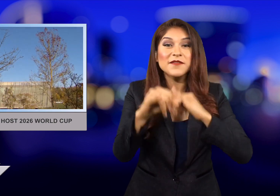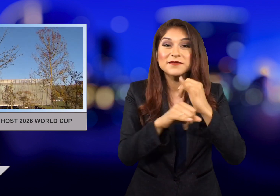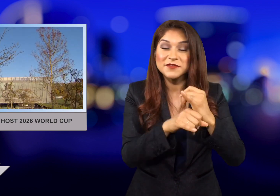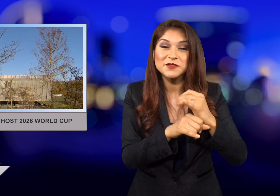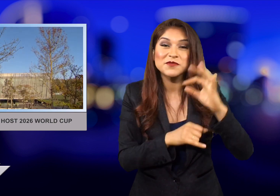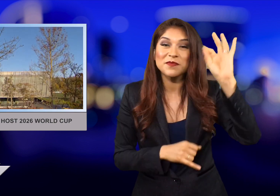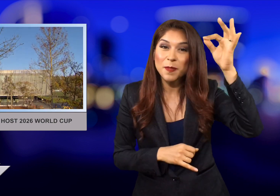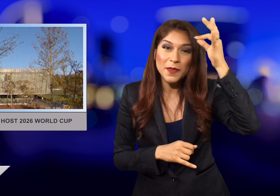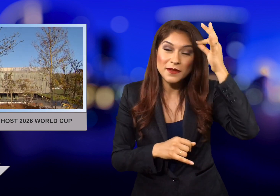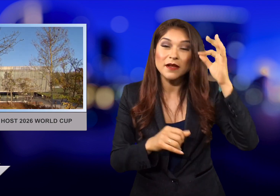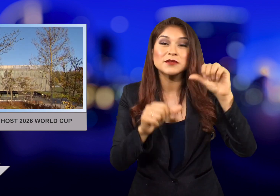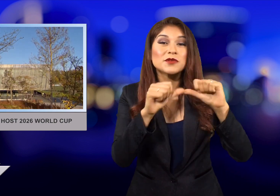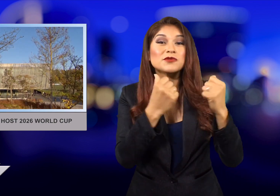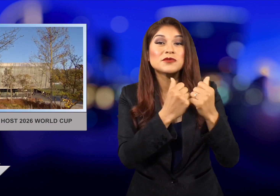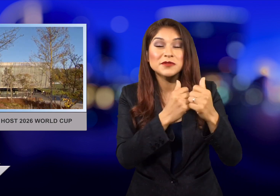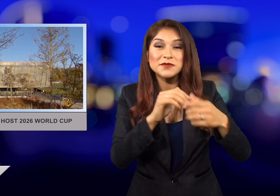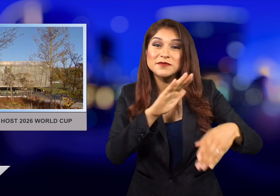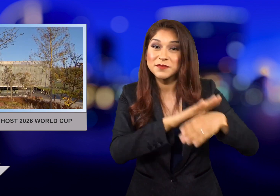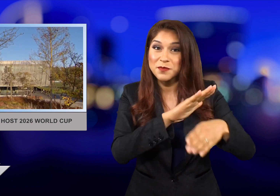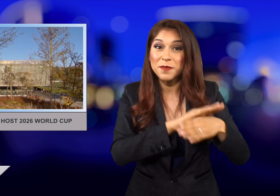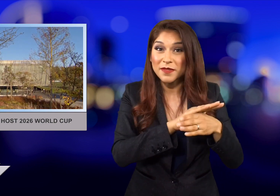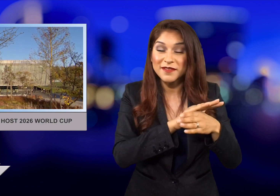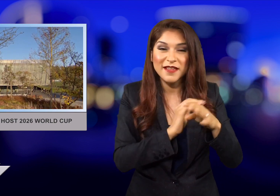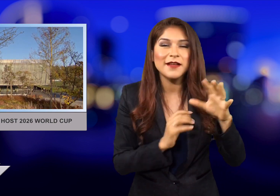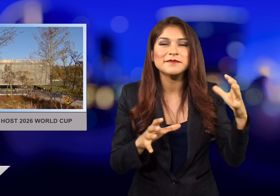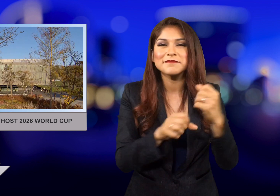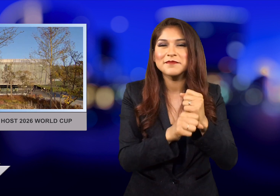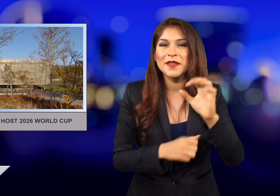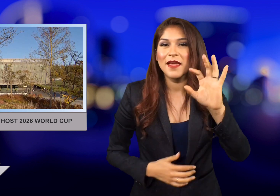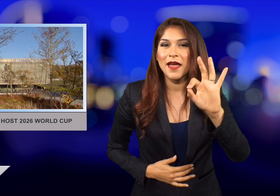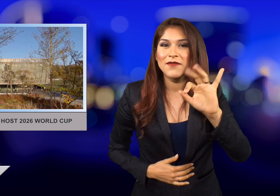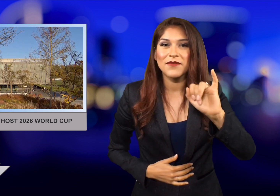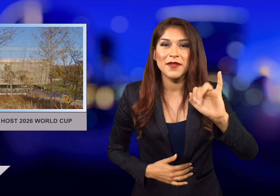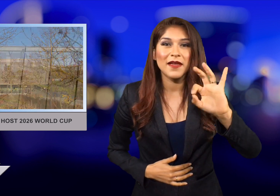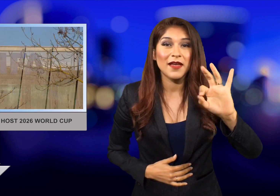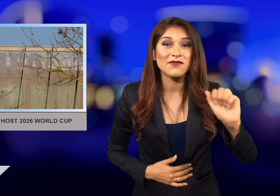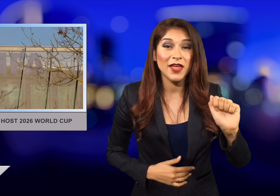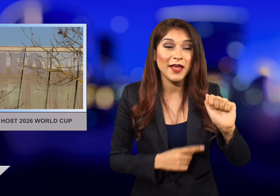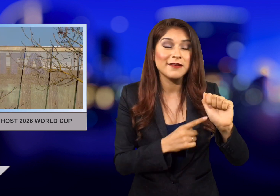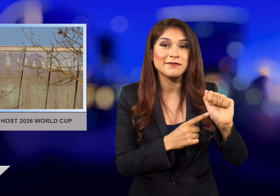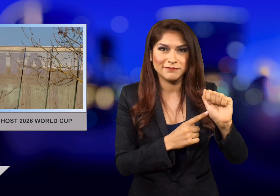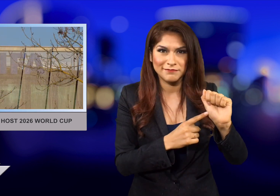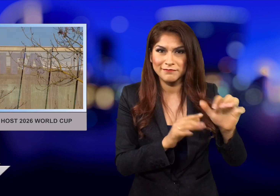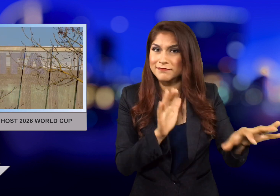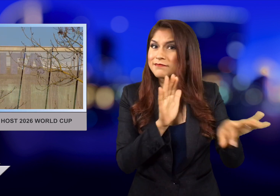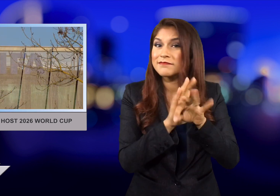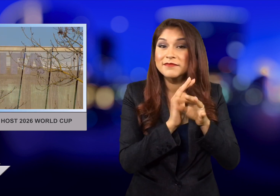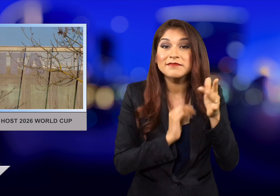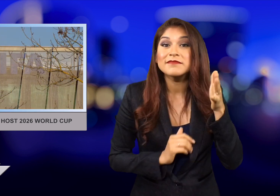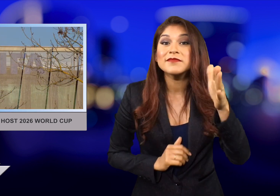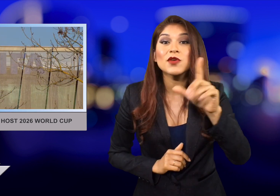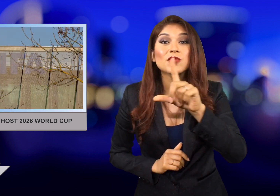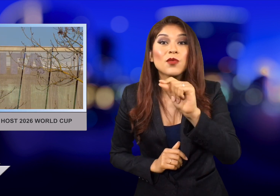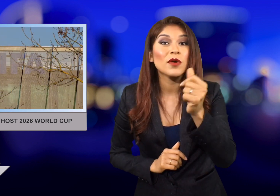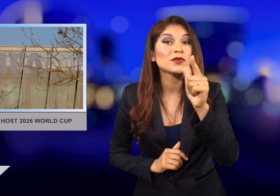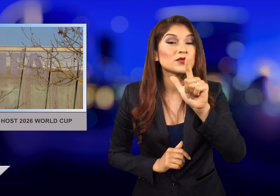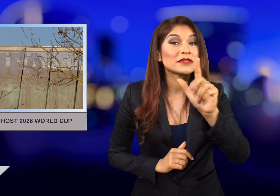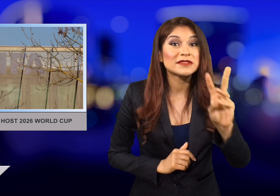The International Federation of Association Football (FIFA) has chosen North America to